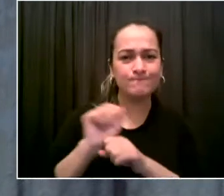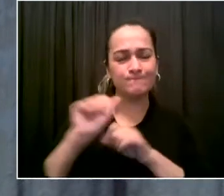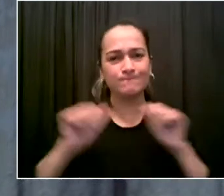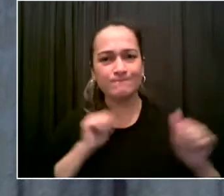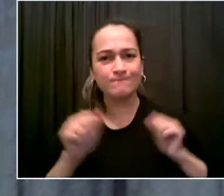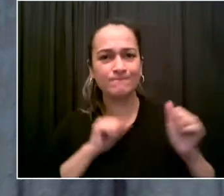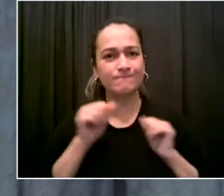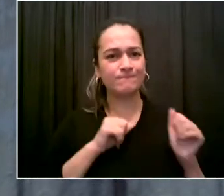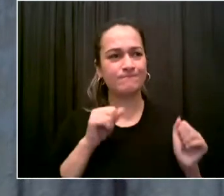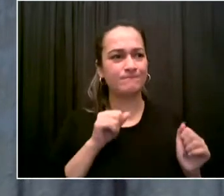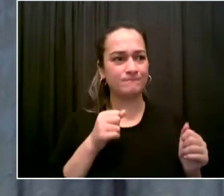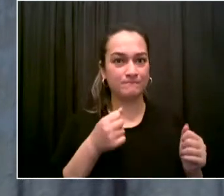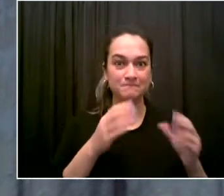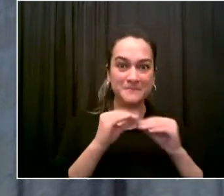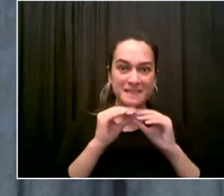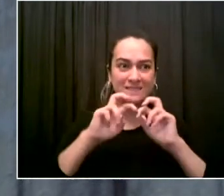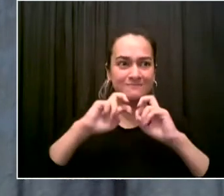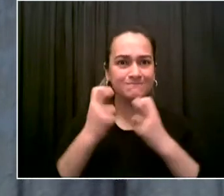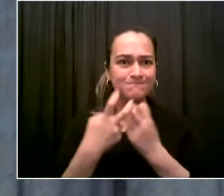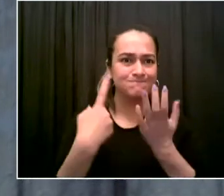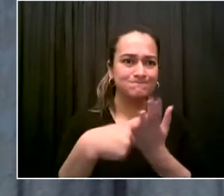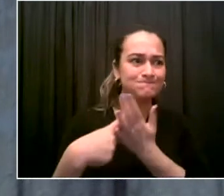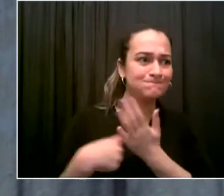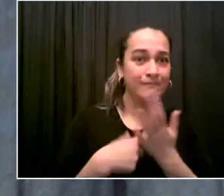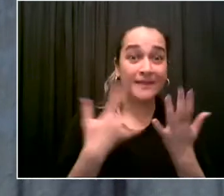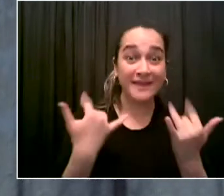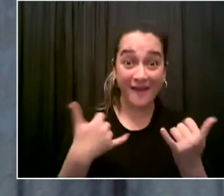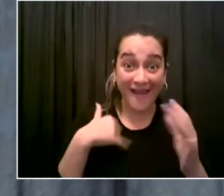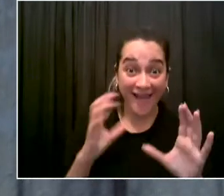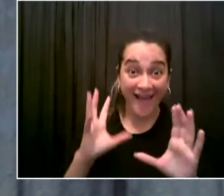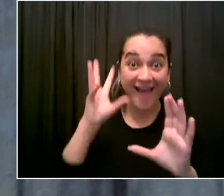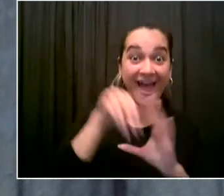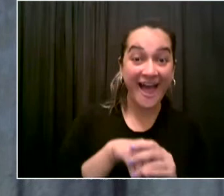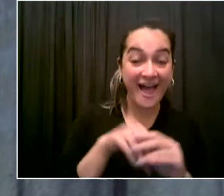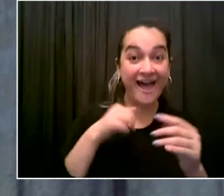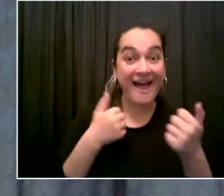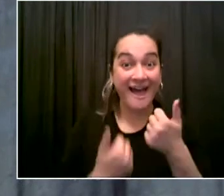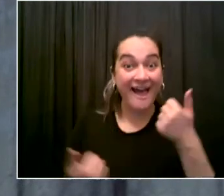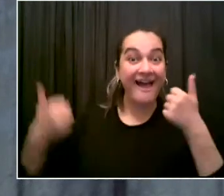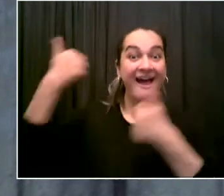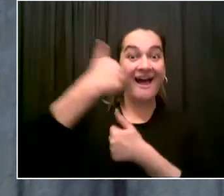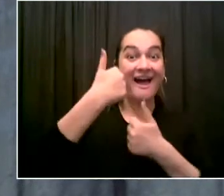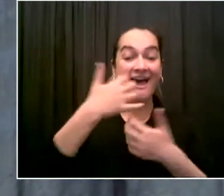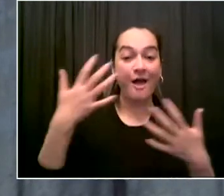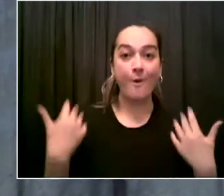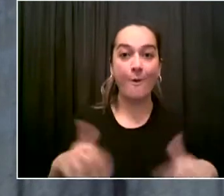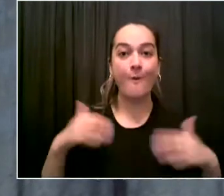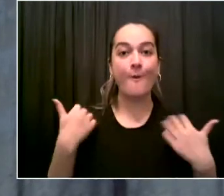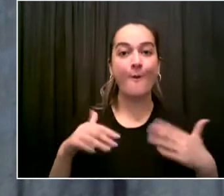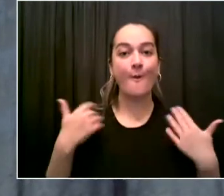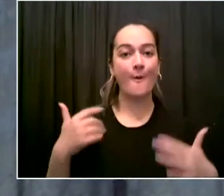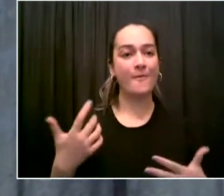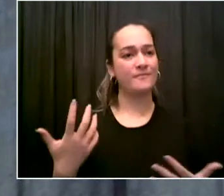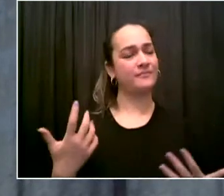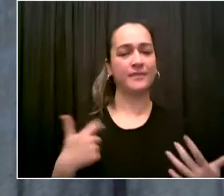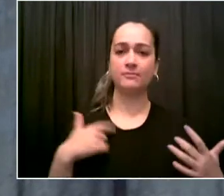33 YEARS AND ALSO I MIGHT SEEM A ILTTLE BIT IN AWE I